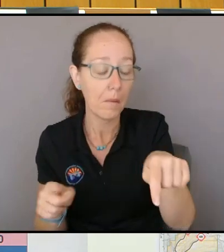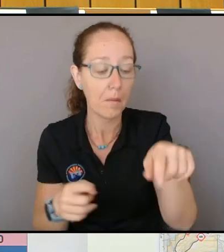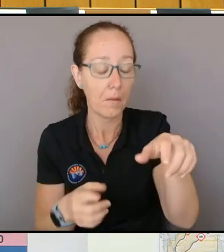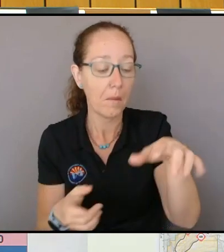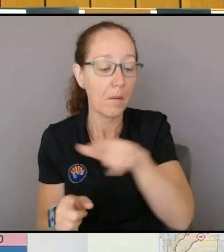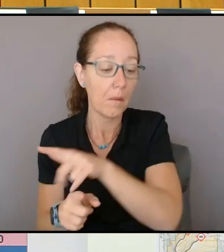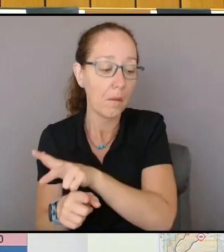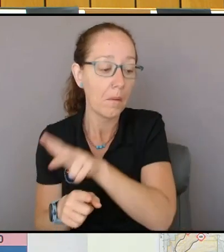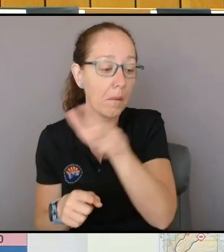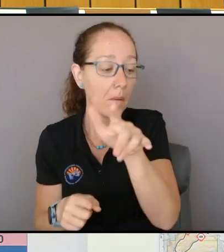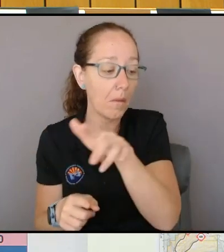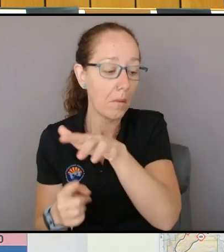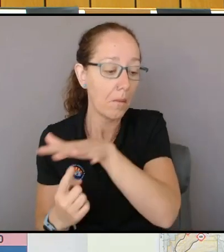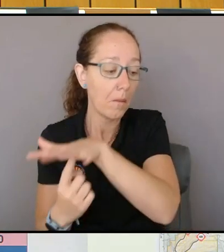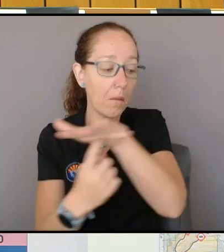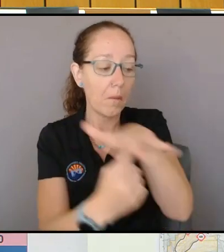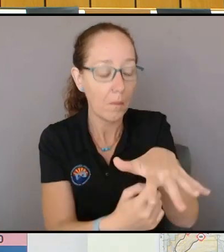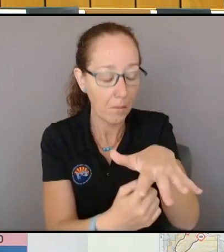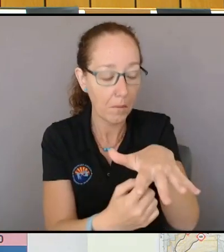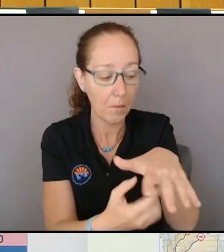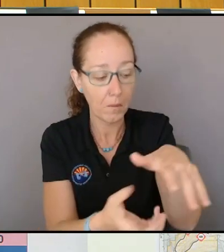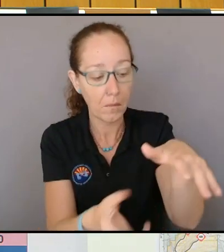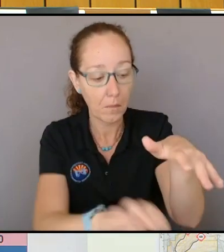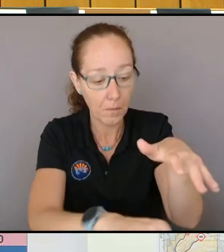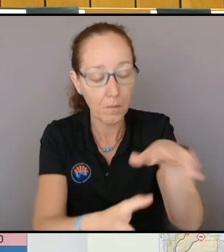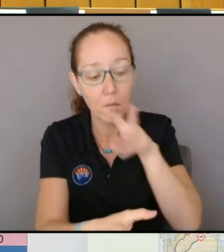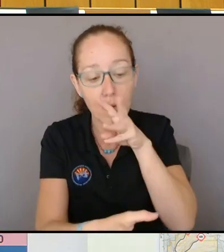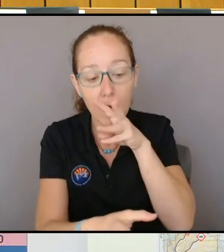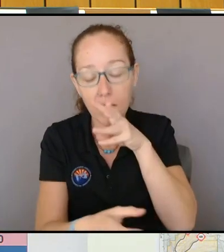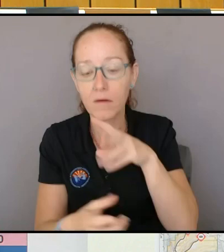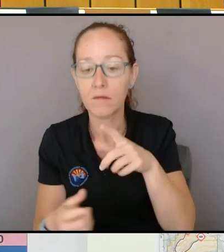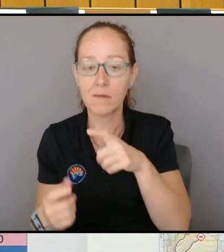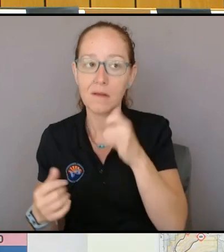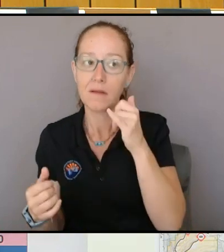down, to be able to aggressively extinguish the fire perimeter